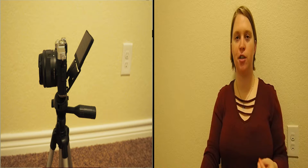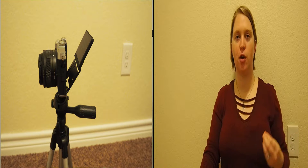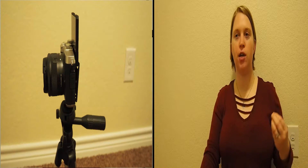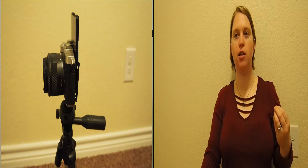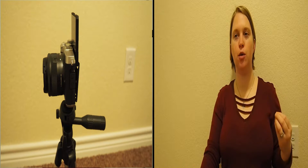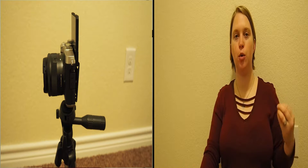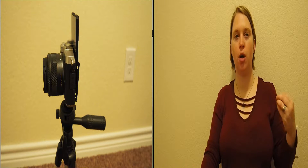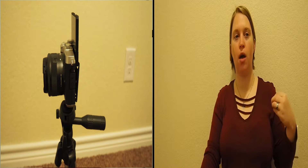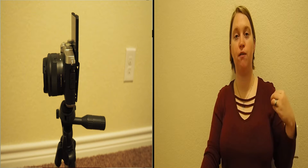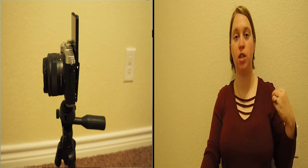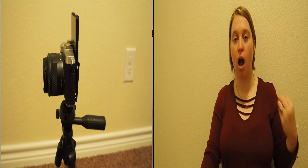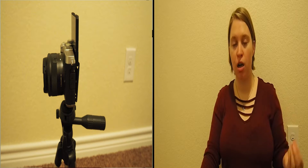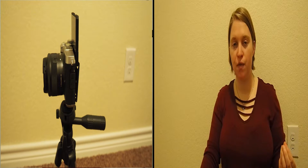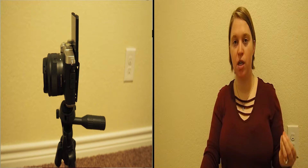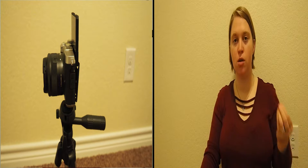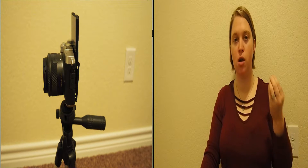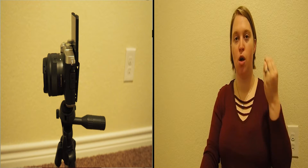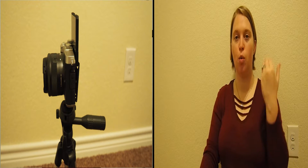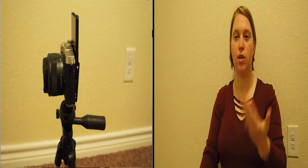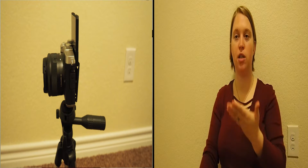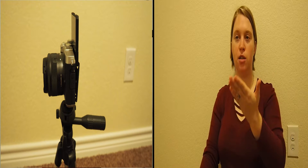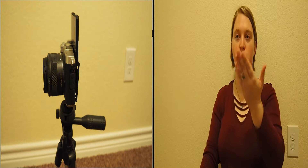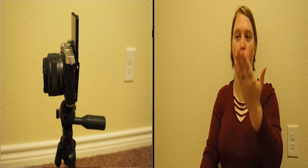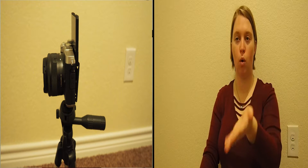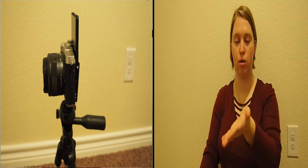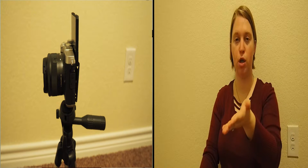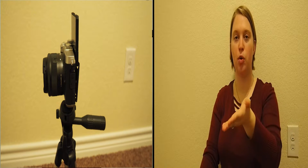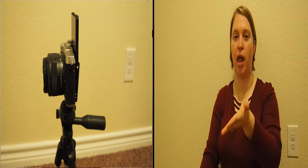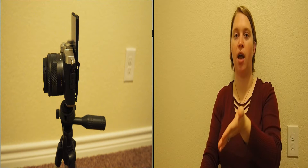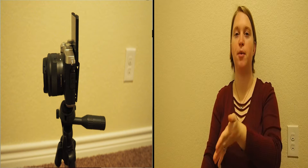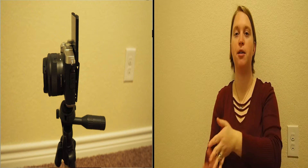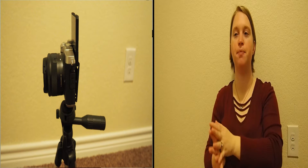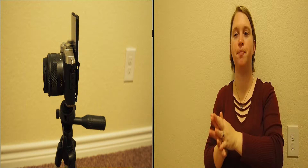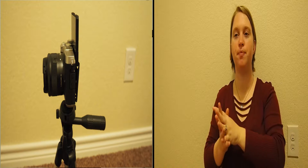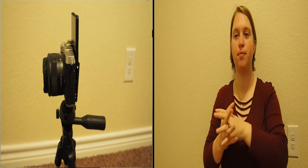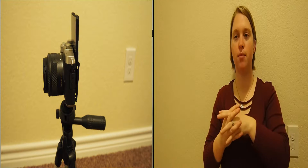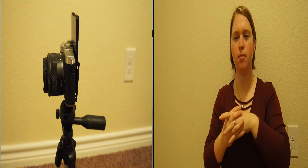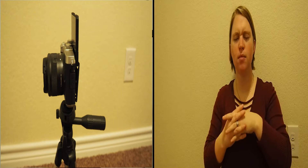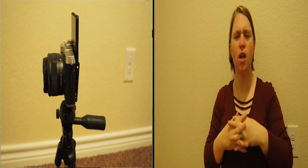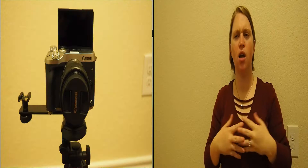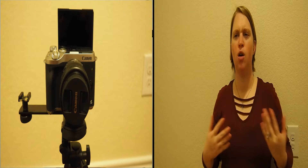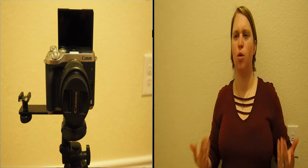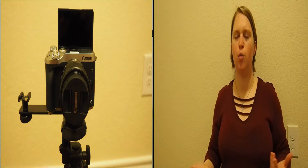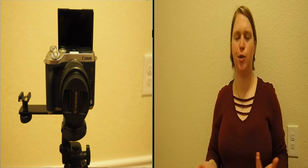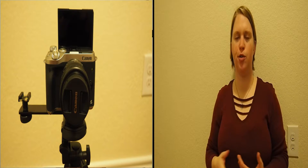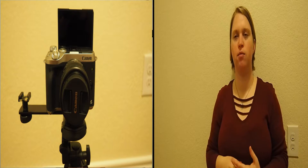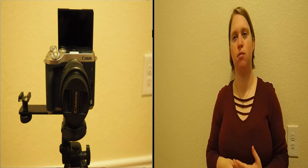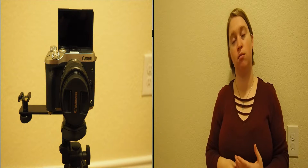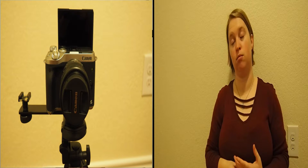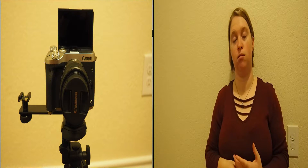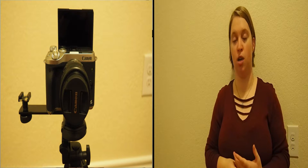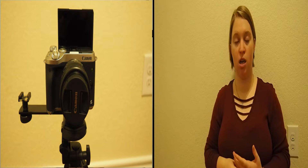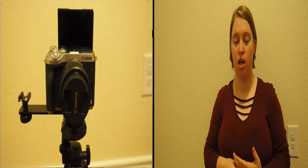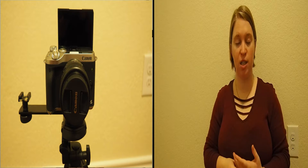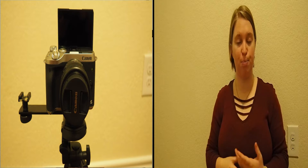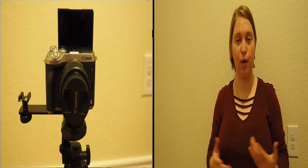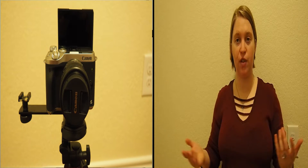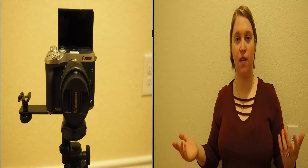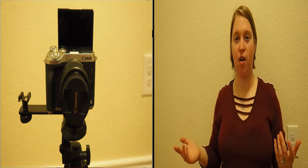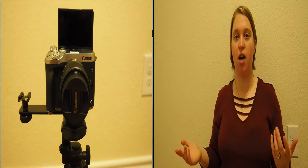going to do photography with this new camera which it's perfectly fine